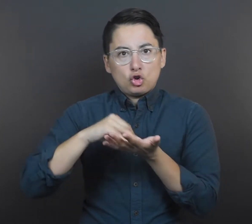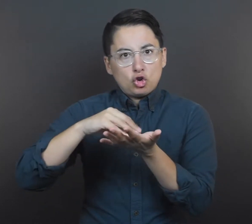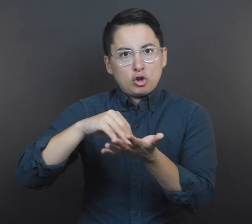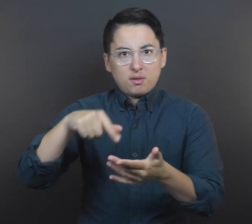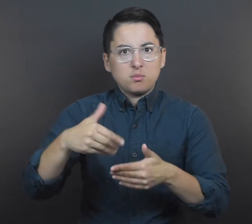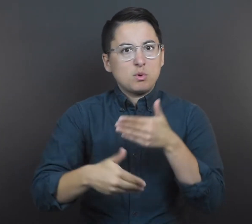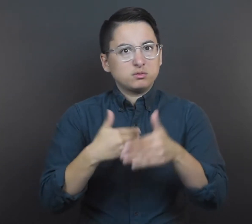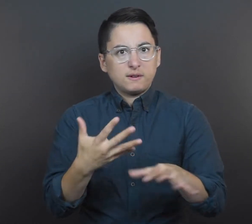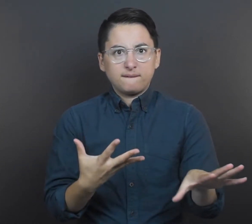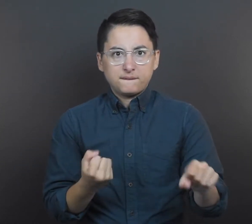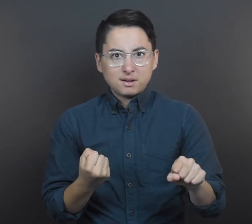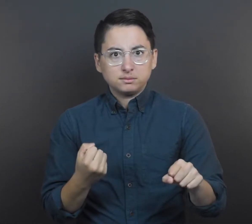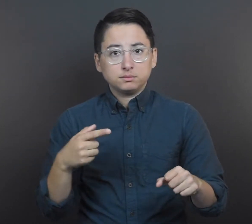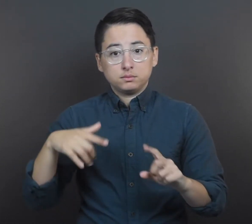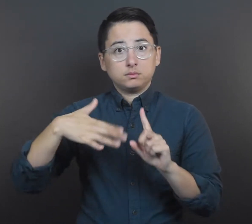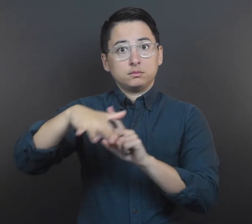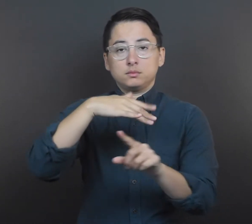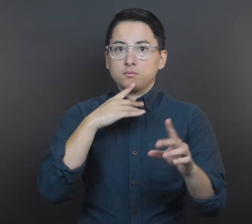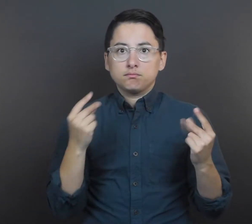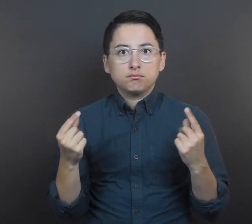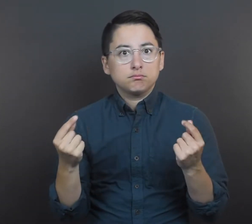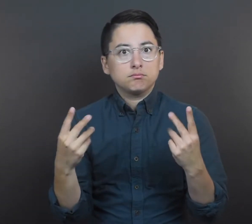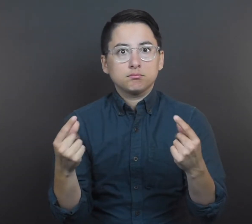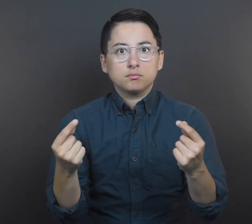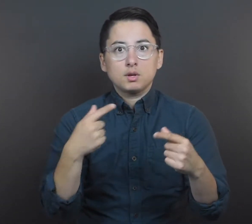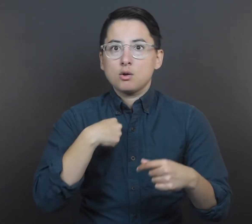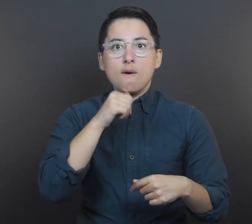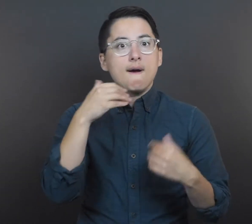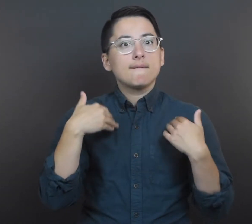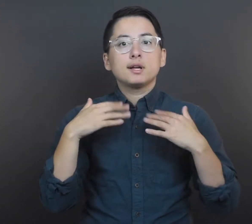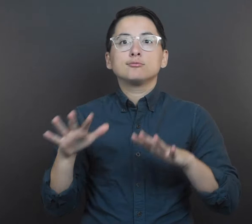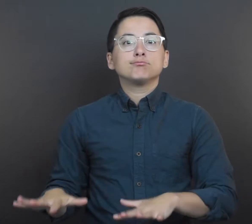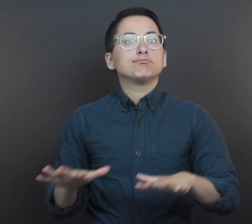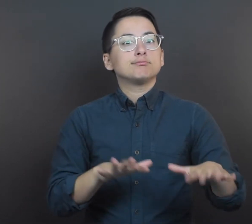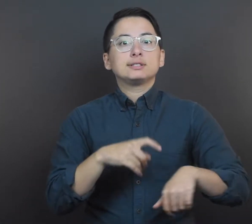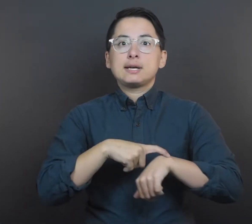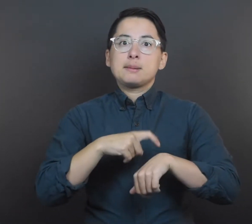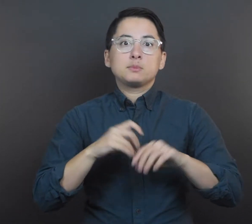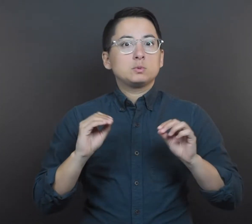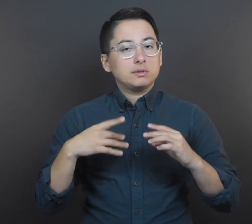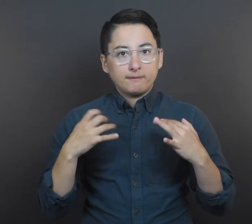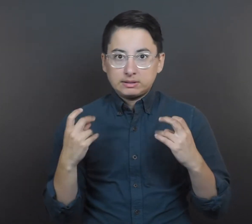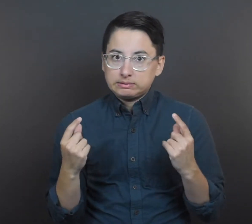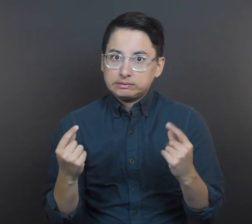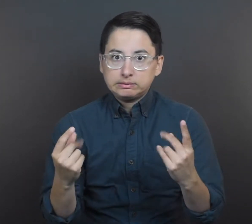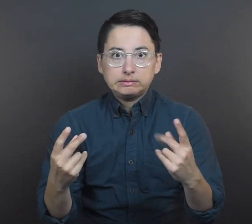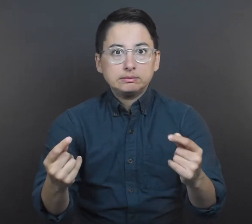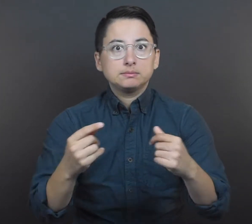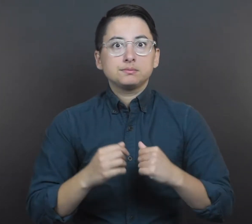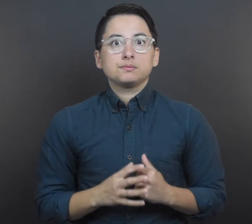stationed strategically to support the triaging process. “I got the hang of this process quickly.